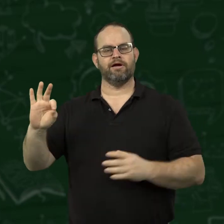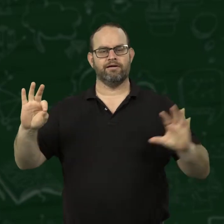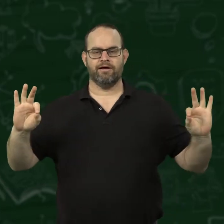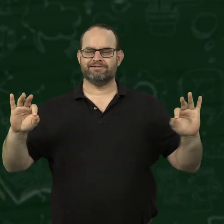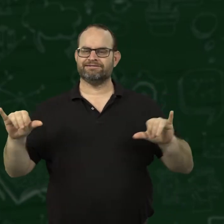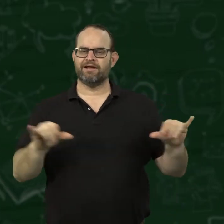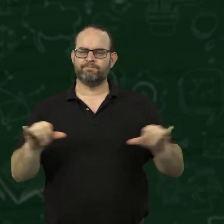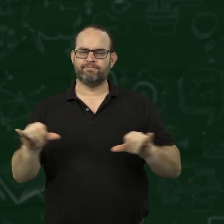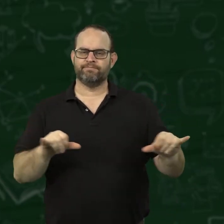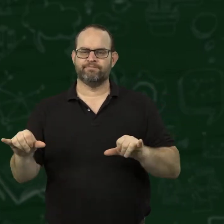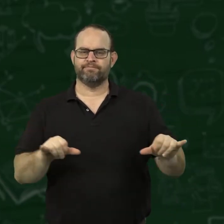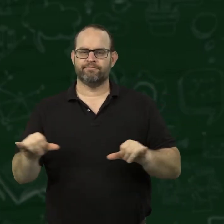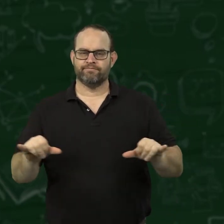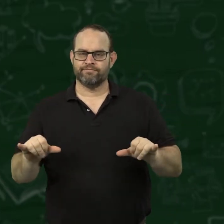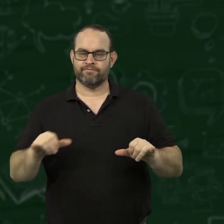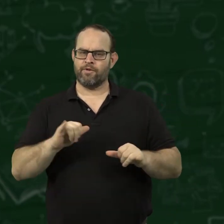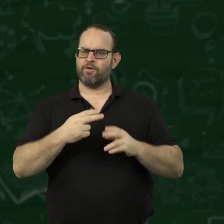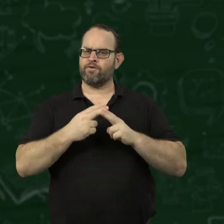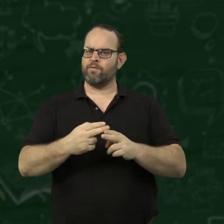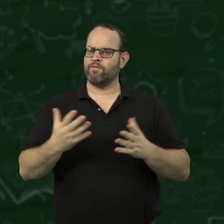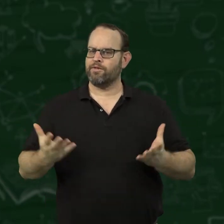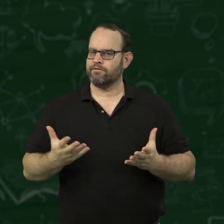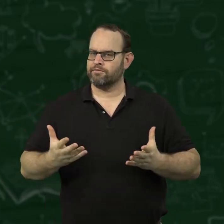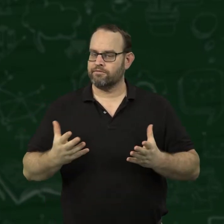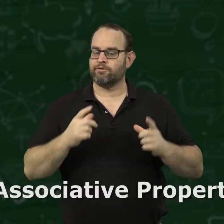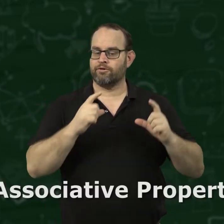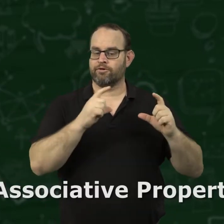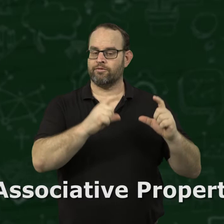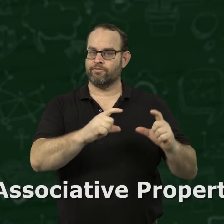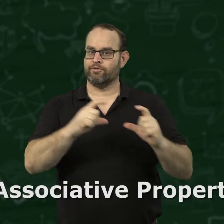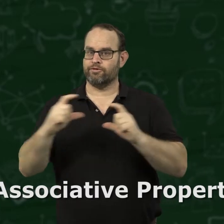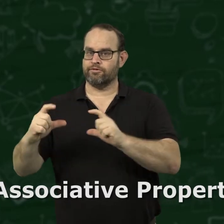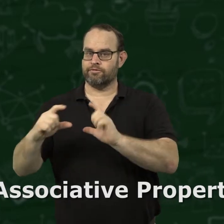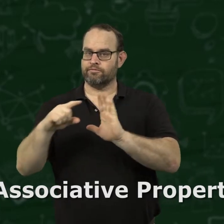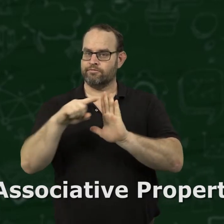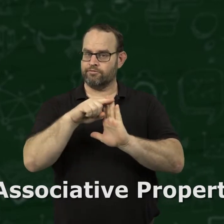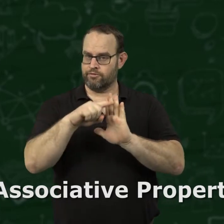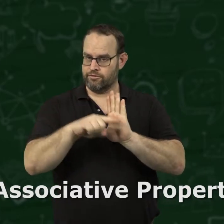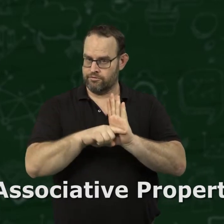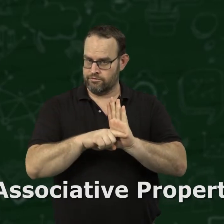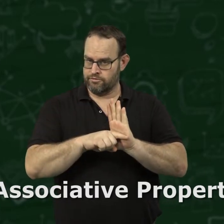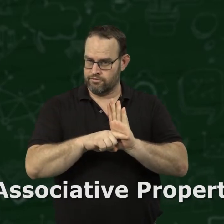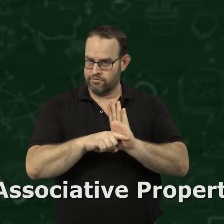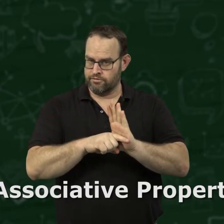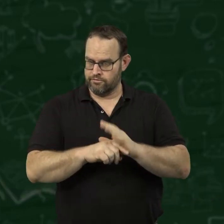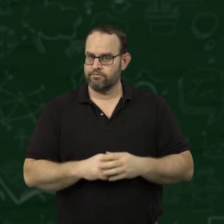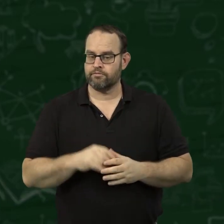Both sides of this equation equal 9. This is following the associative property.